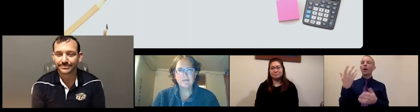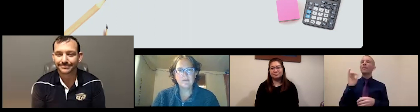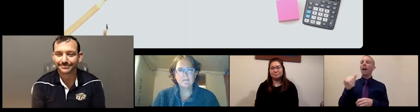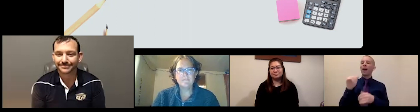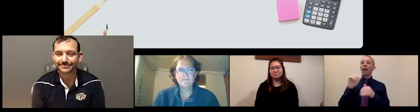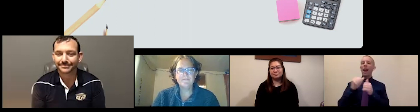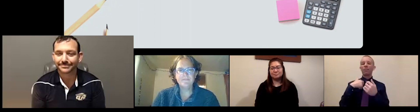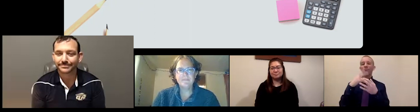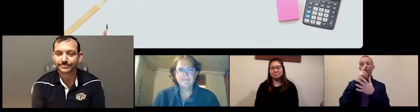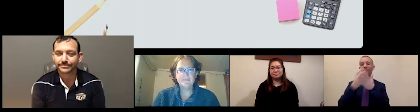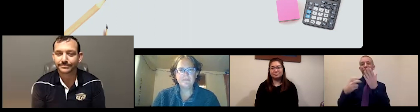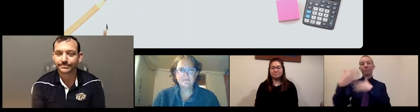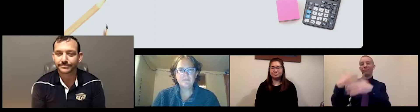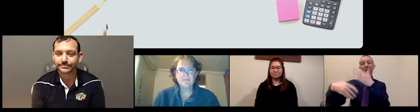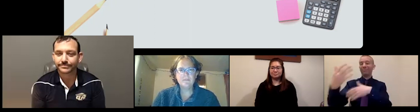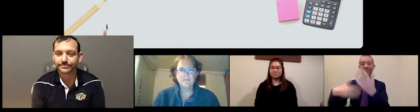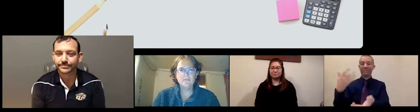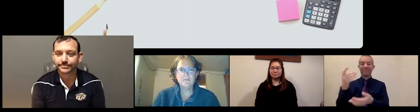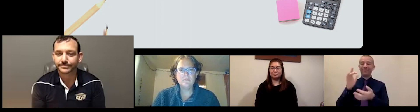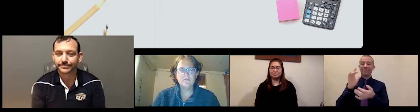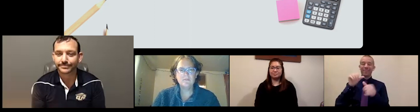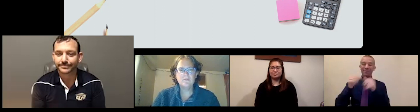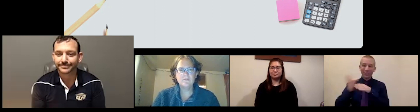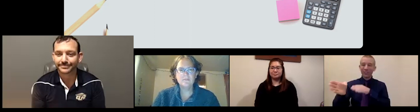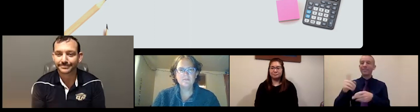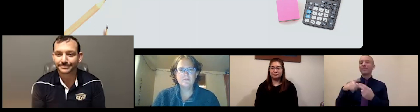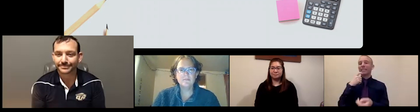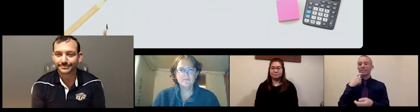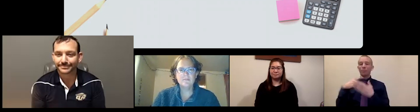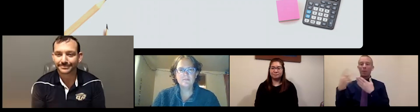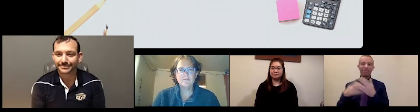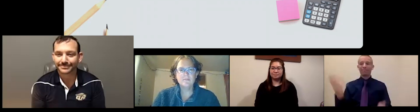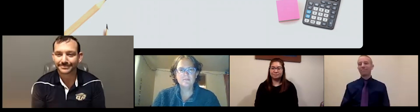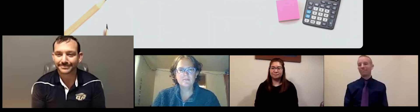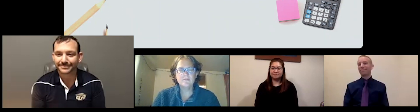So that’s how I got into it, and majored in science and was a part of the dental program.